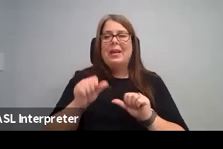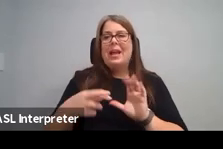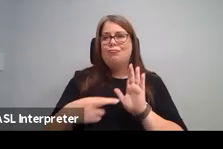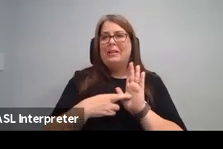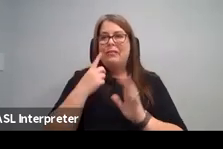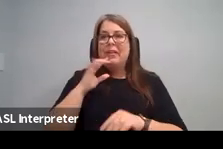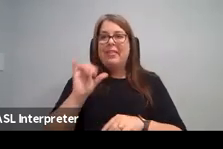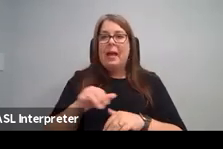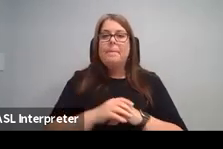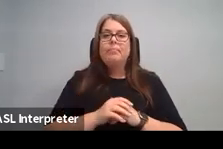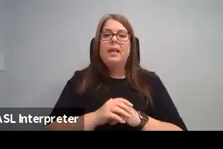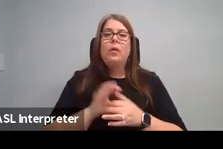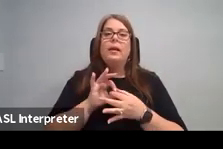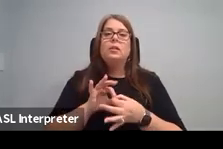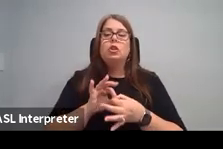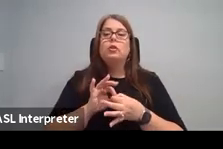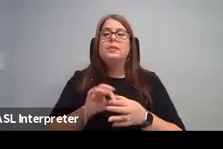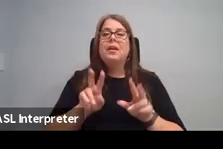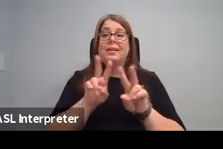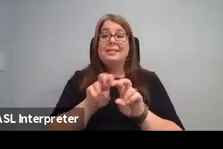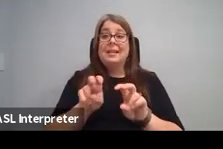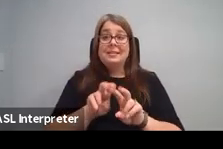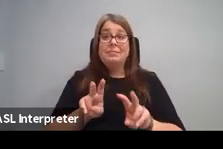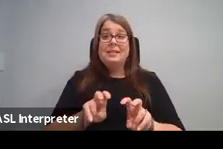Jewyl Alderson Clarke, SDCOE: But when you're talking about assessment. The worst thing is not to be clear.